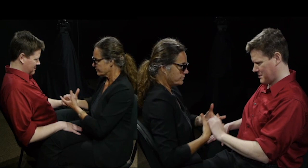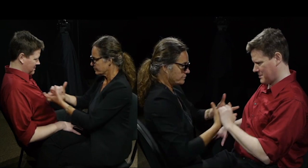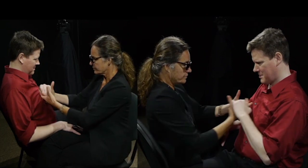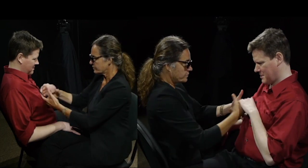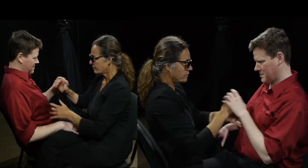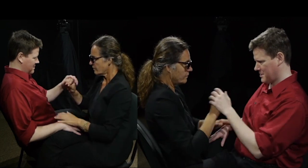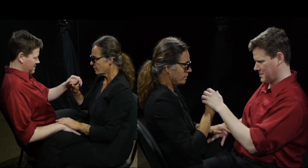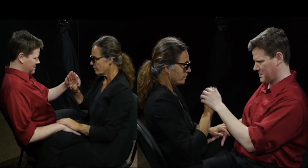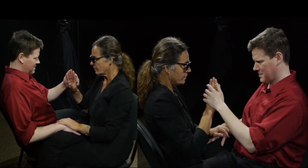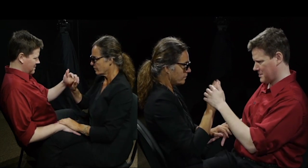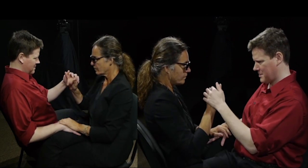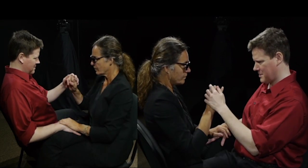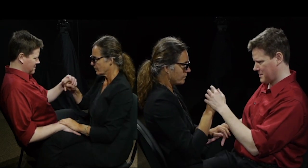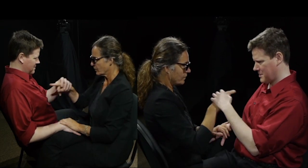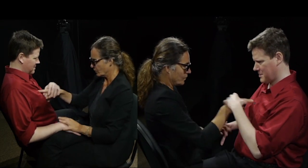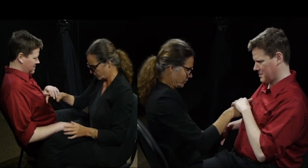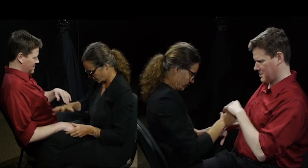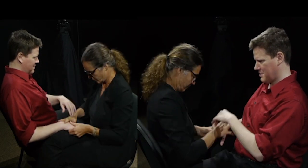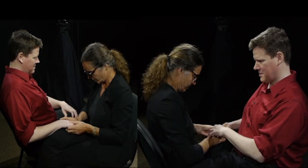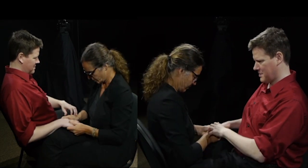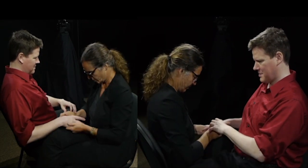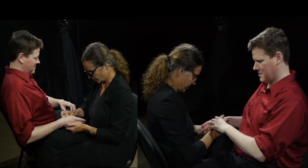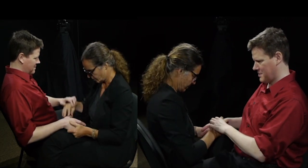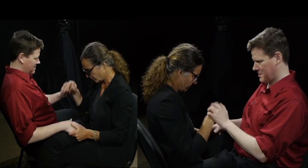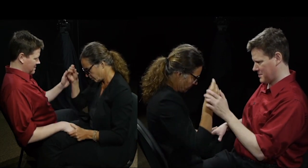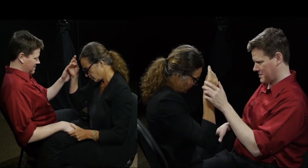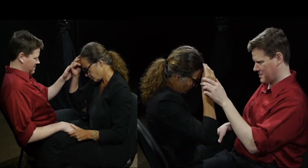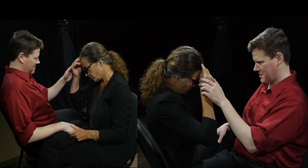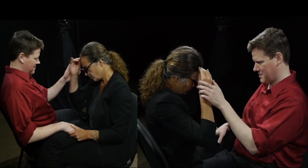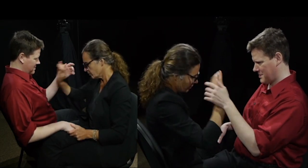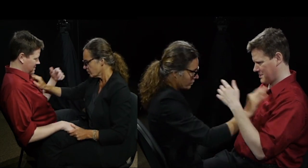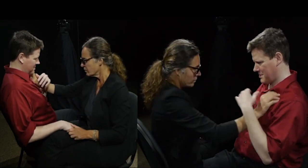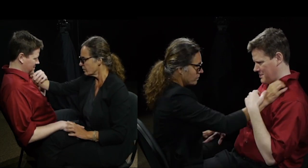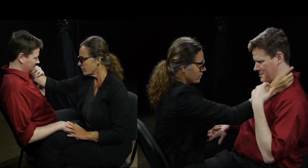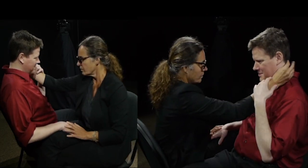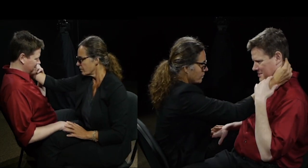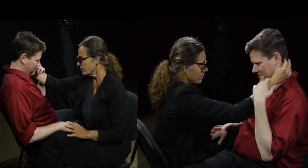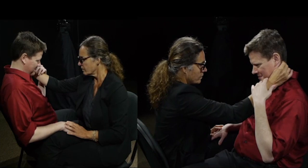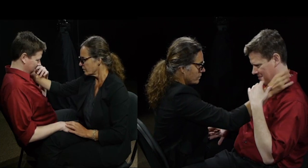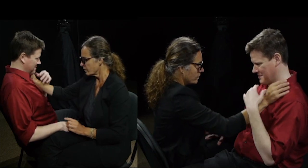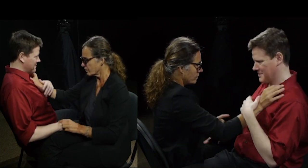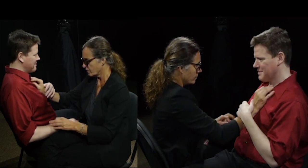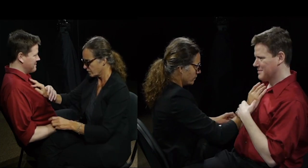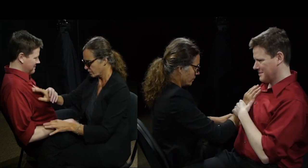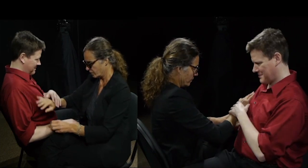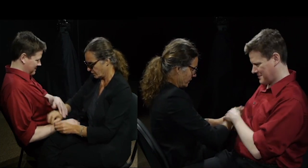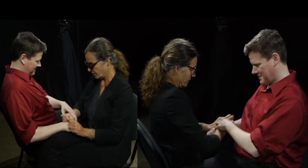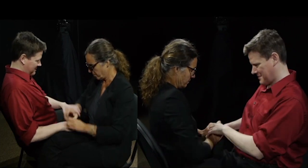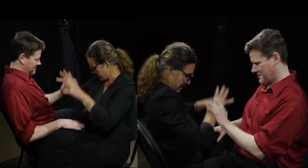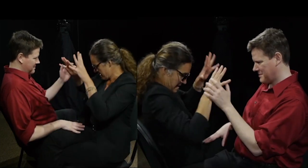They elicit protactile language by providing objects to DeafBlind participants to touch, feel, and then describe to a conversation partner.